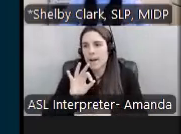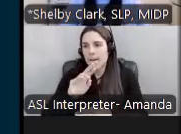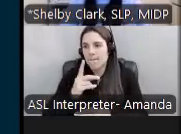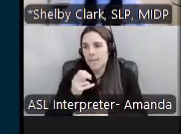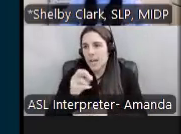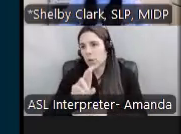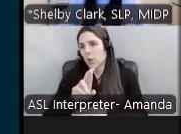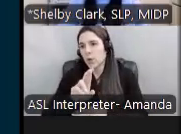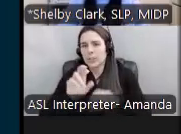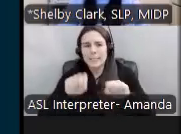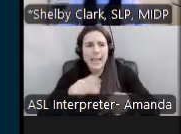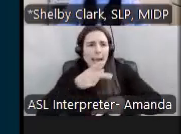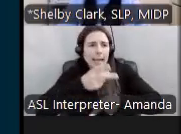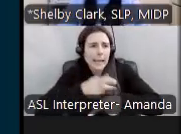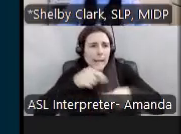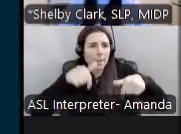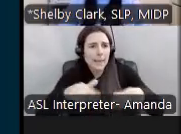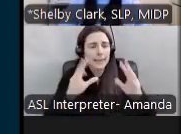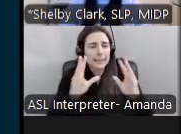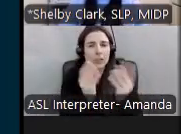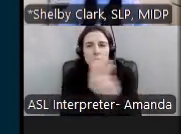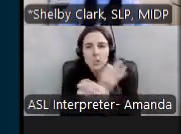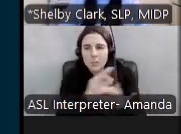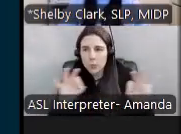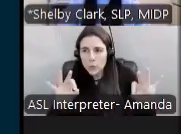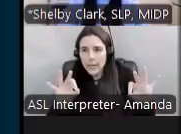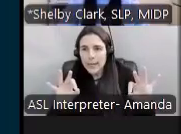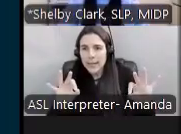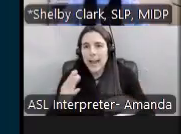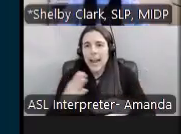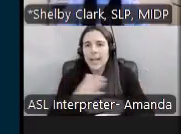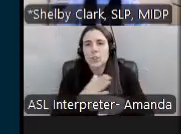sessions free and share all the amazing things that are going